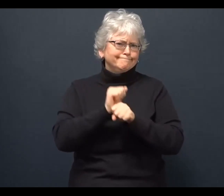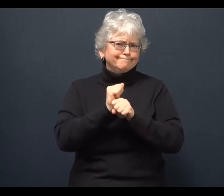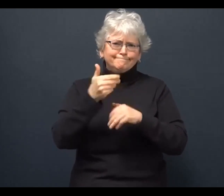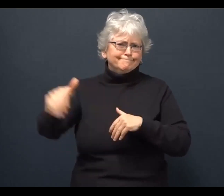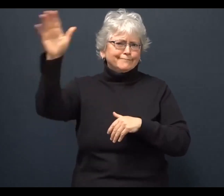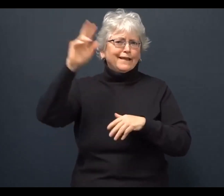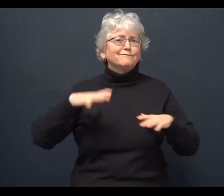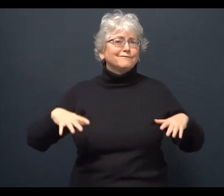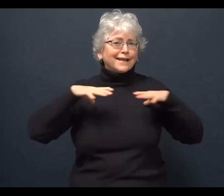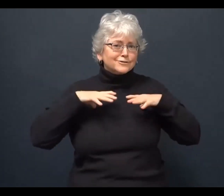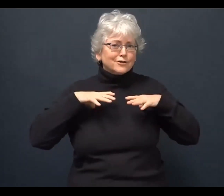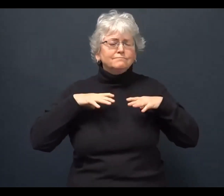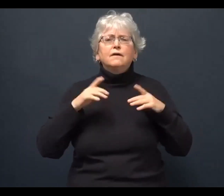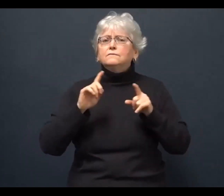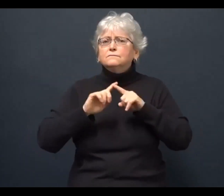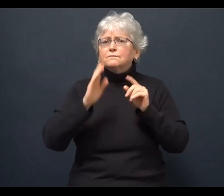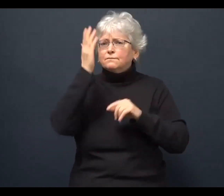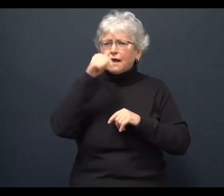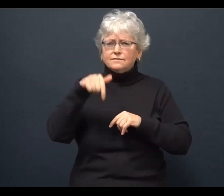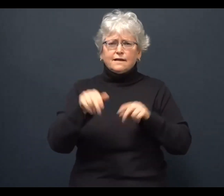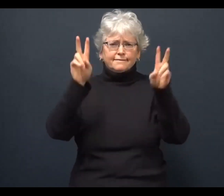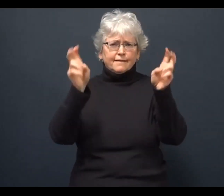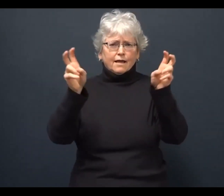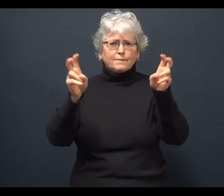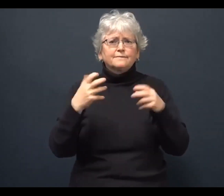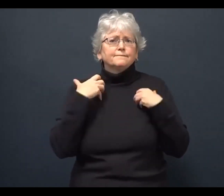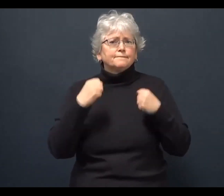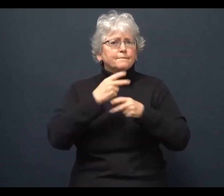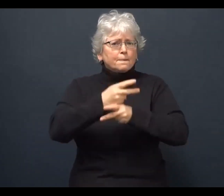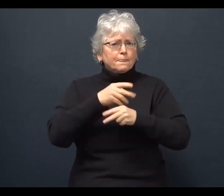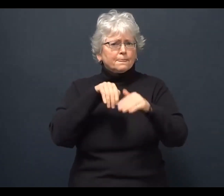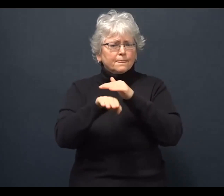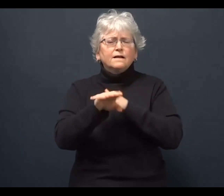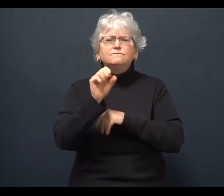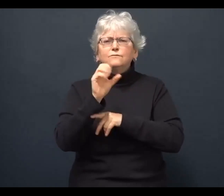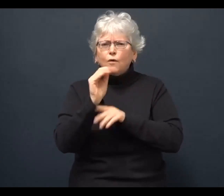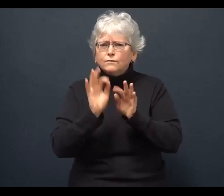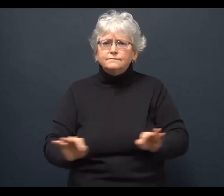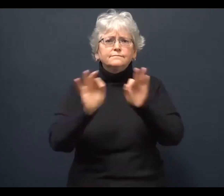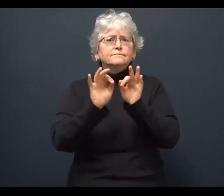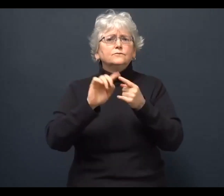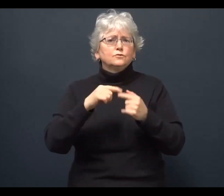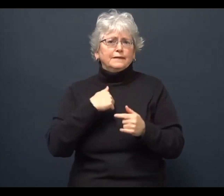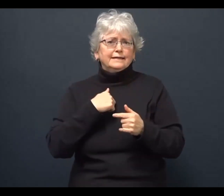video I'm actually on vacation but because the topic of healthcare accessibility is so important